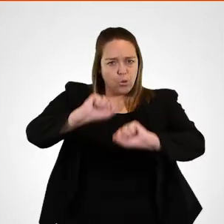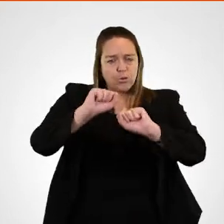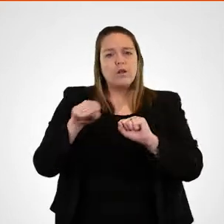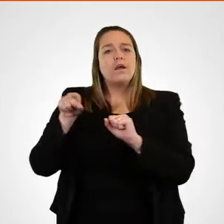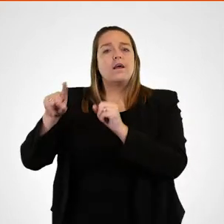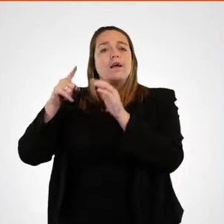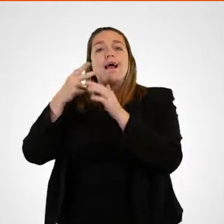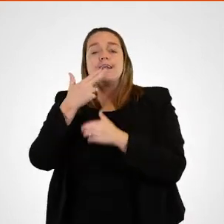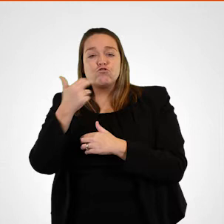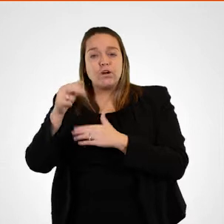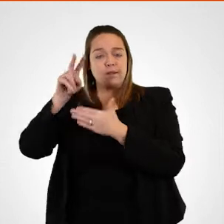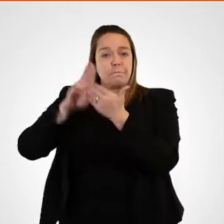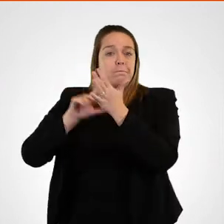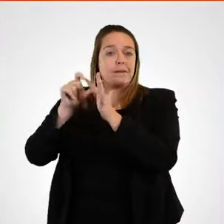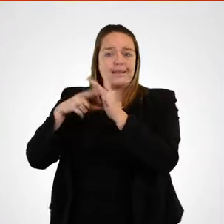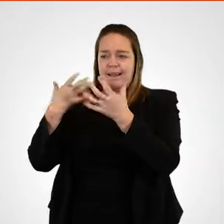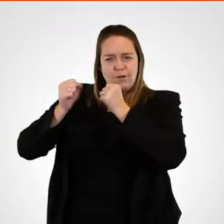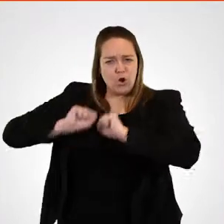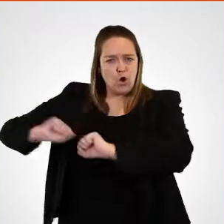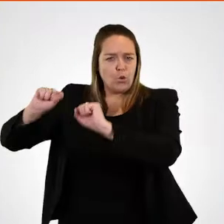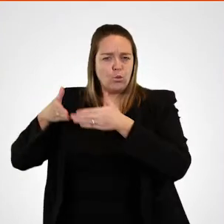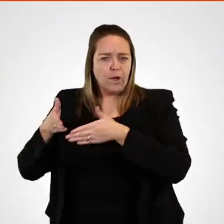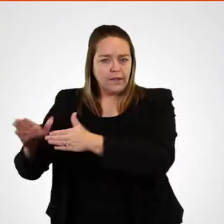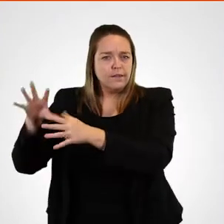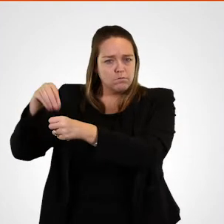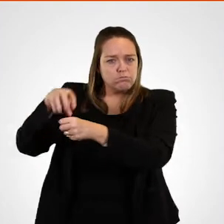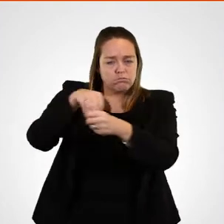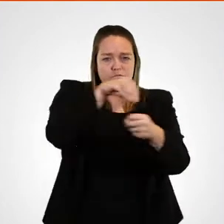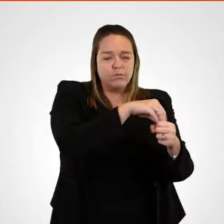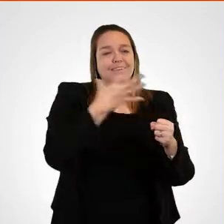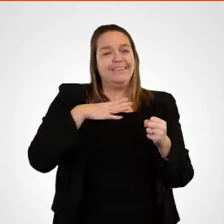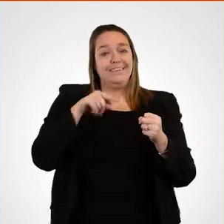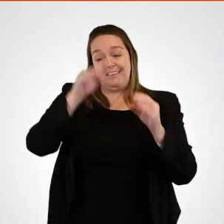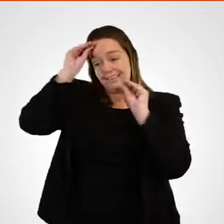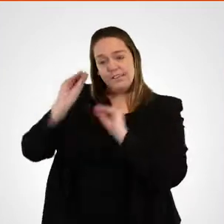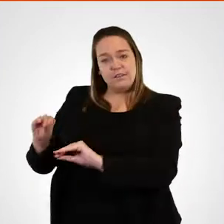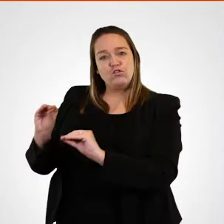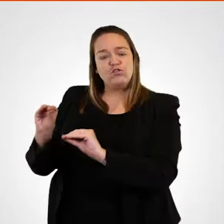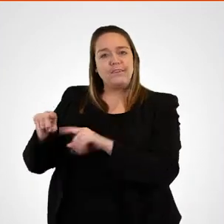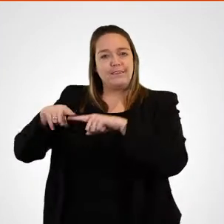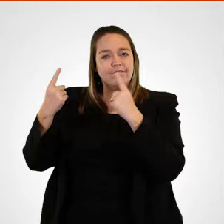we know that electronic media has a structure. We want to teach those structures